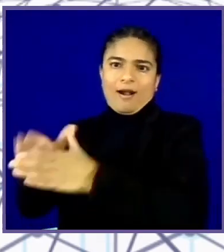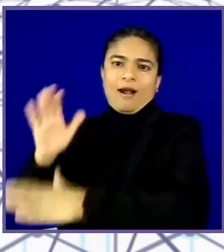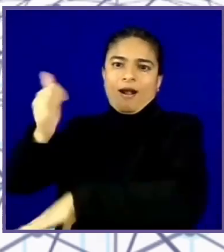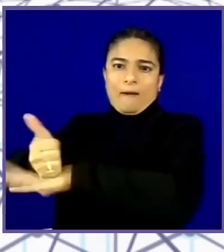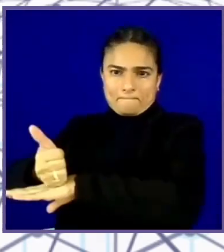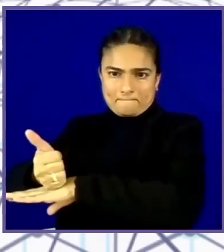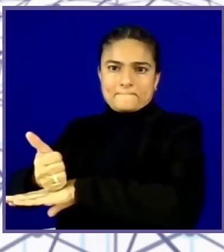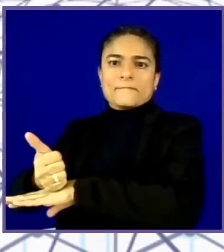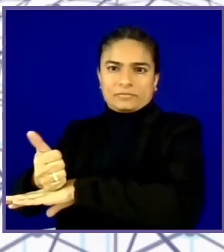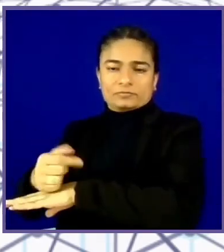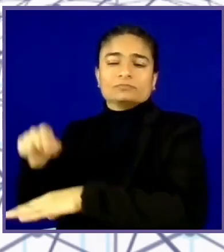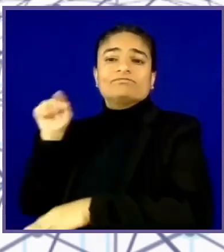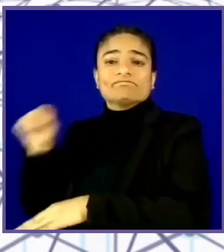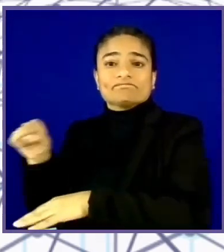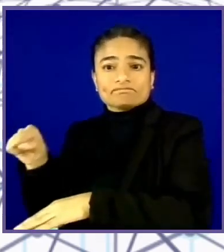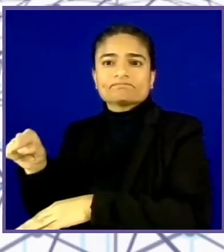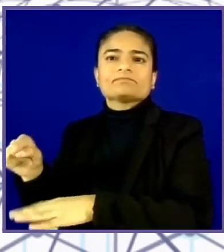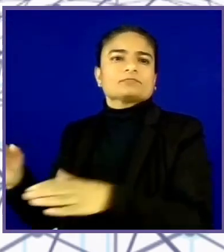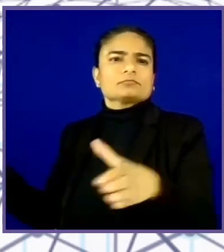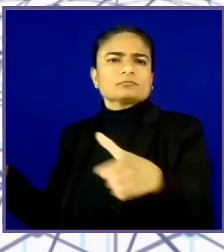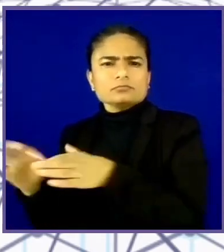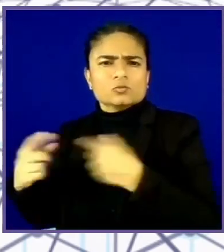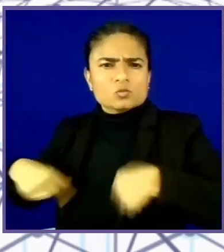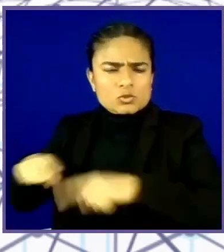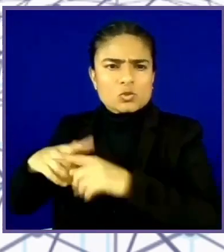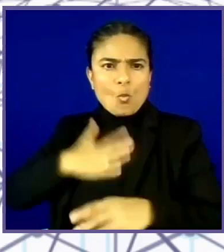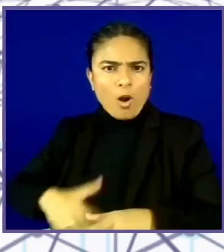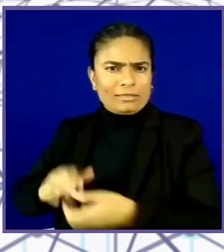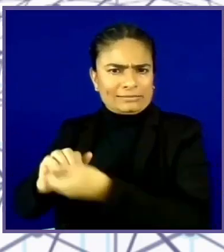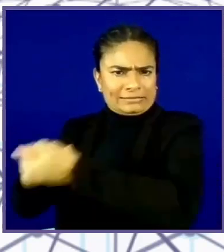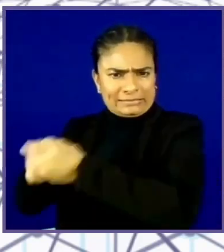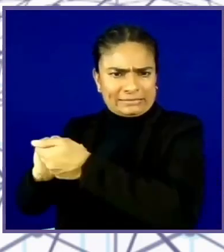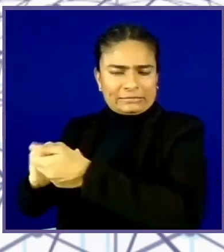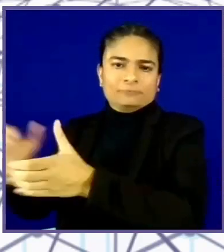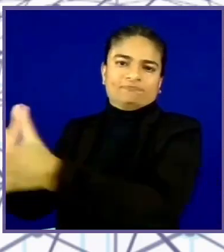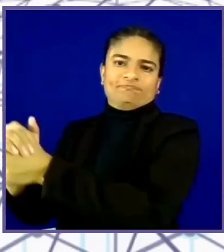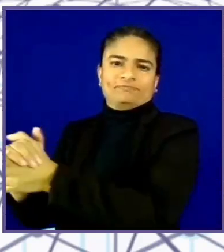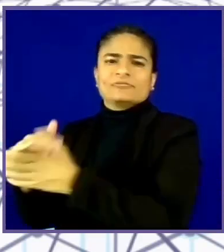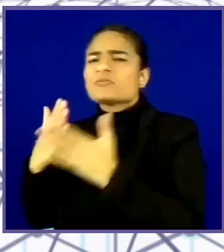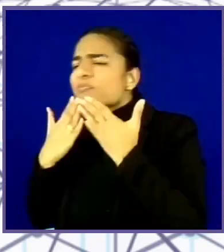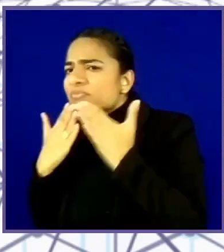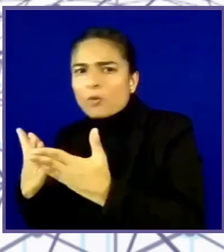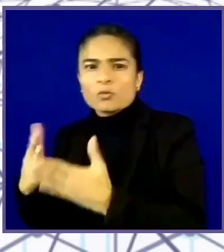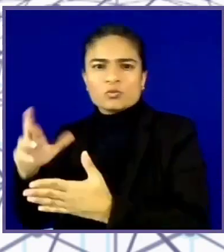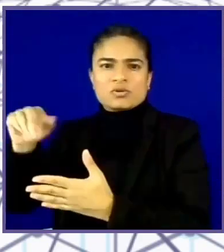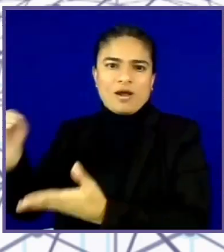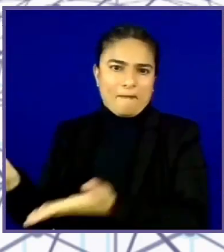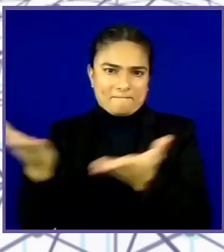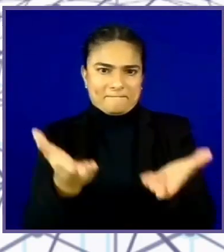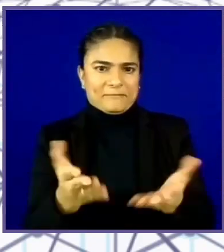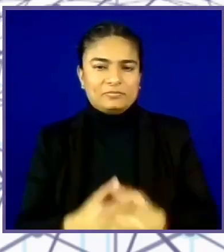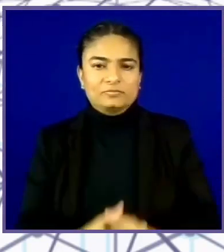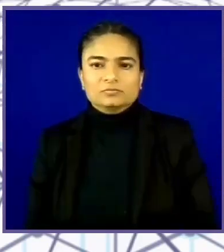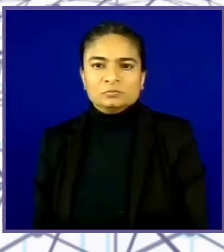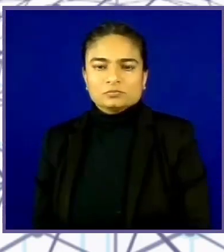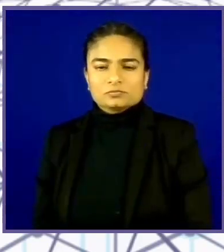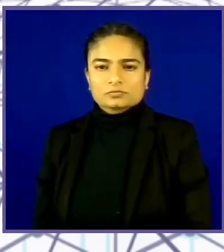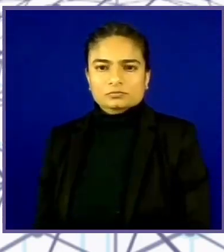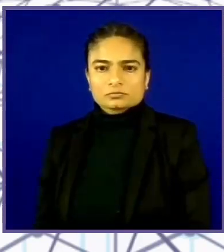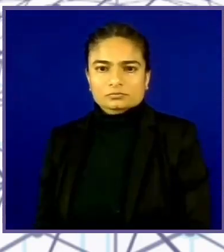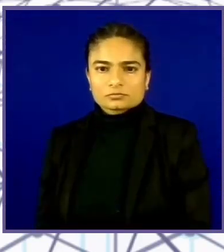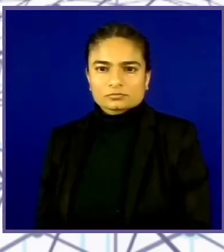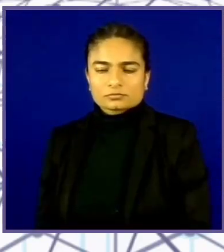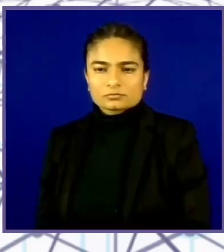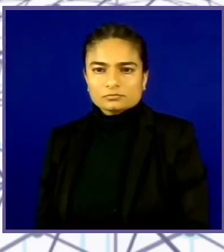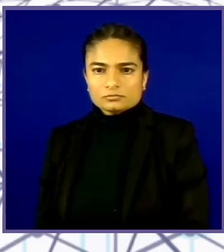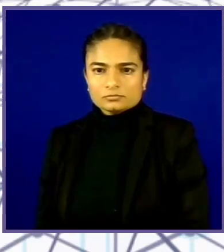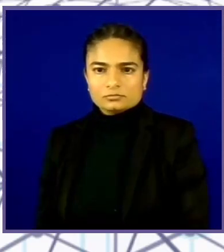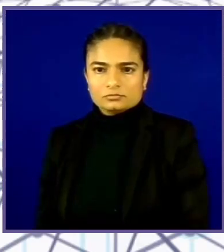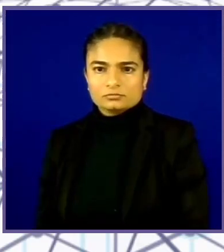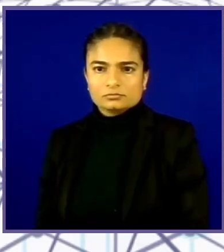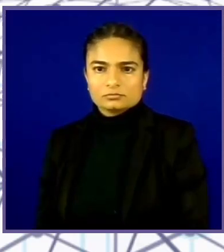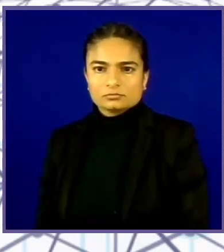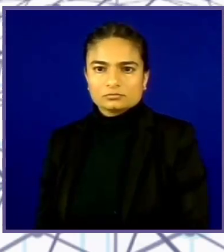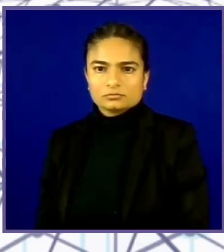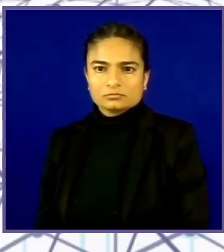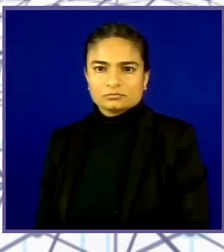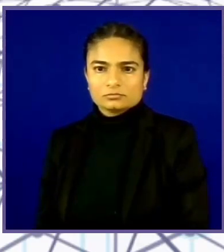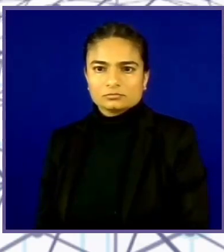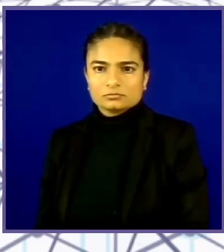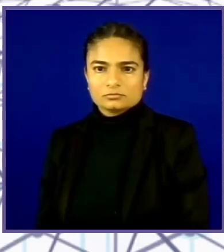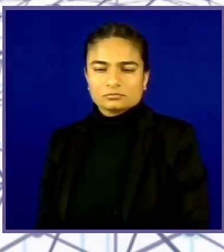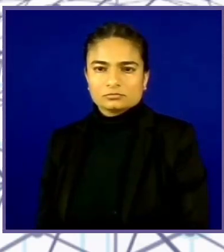Yeah, let's see.